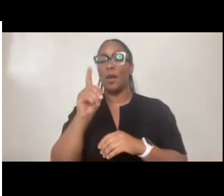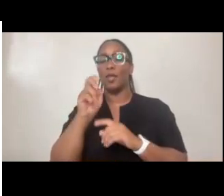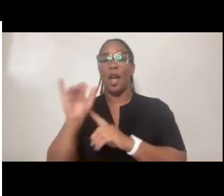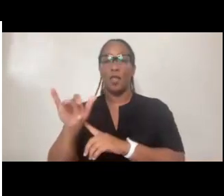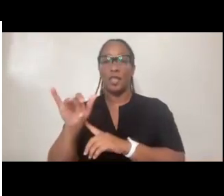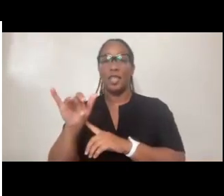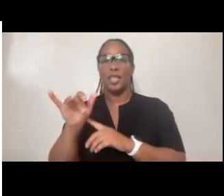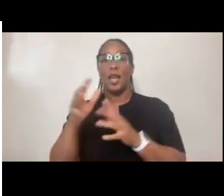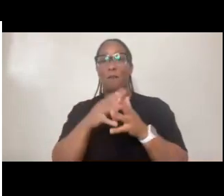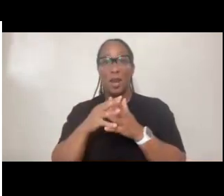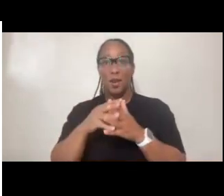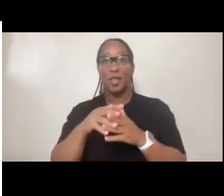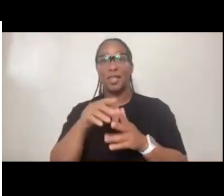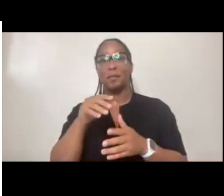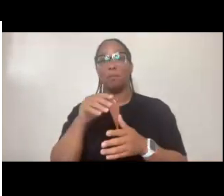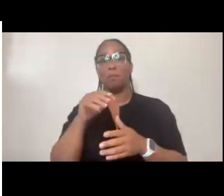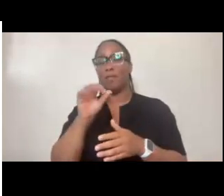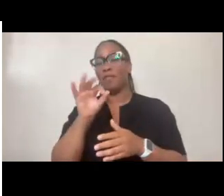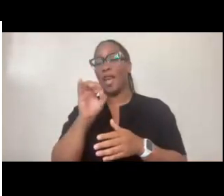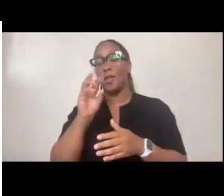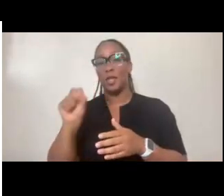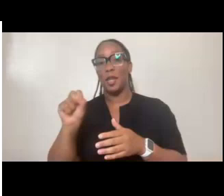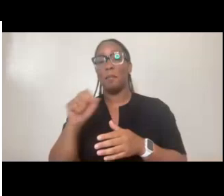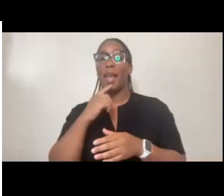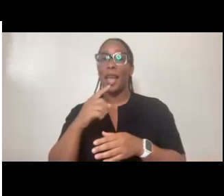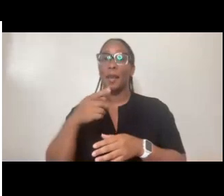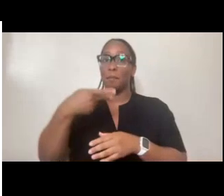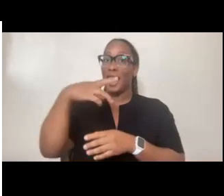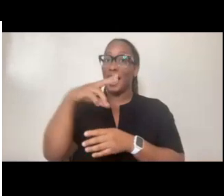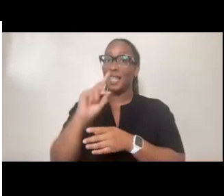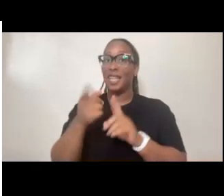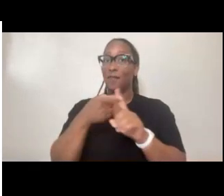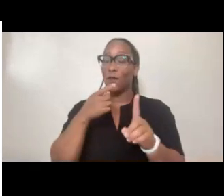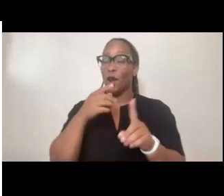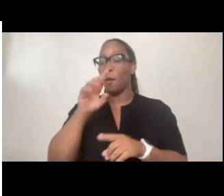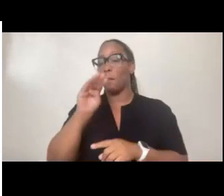D in gerontology from the University of Maryland, Baltimore County.